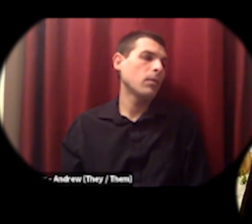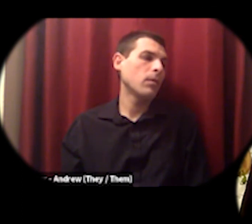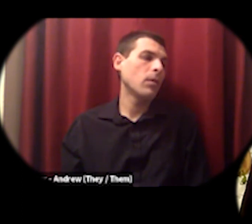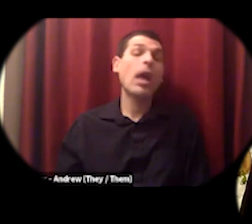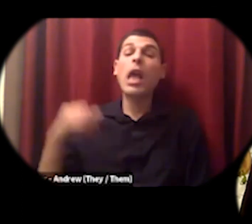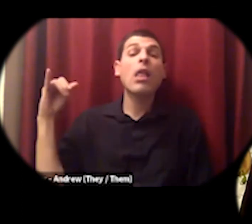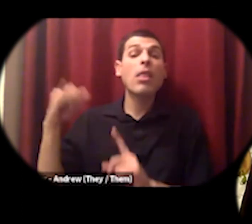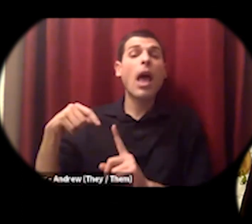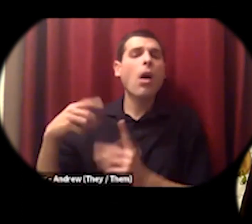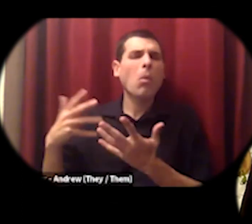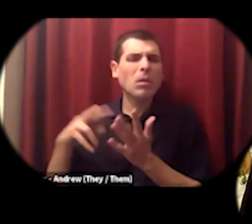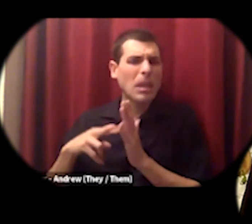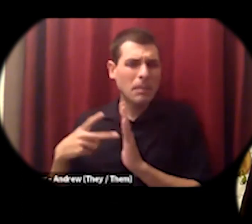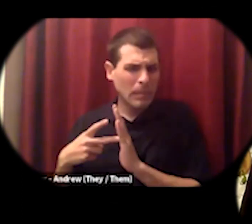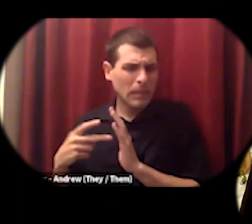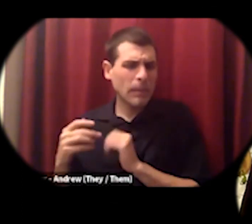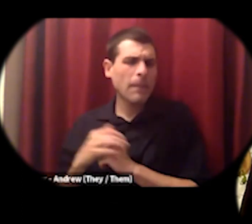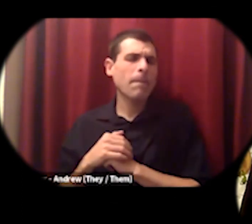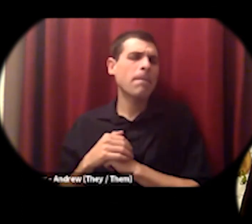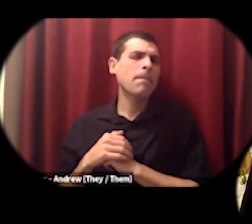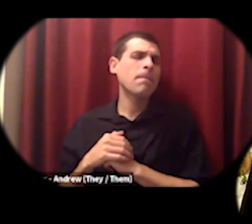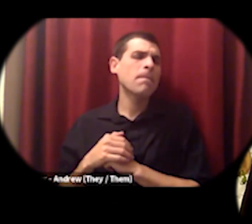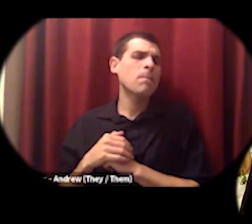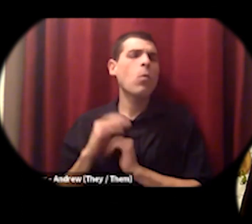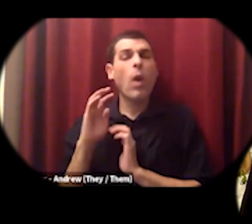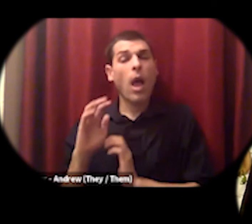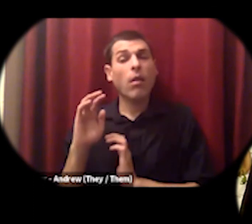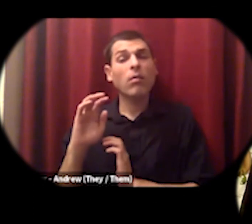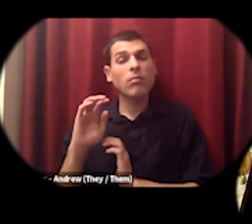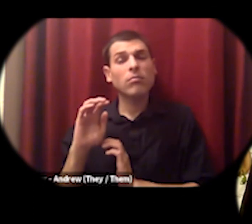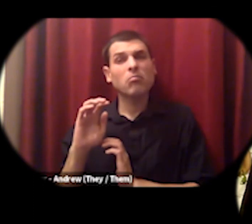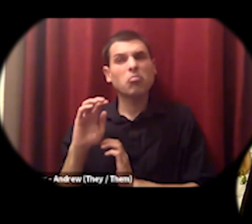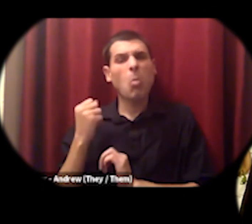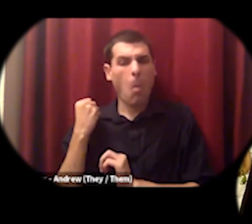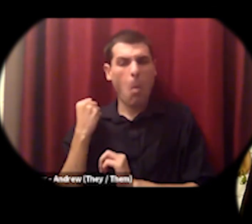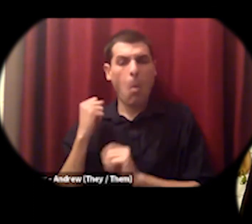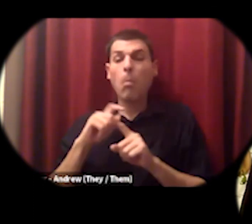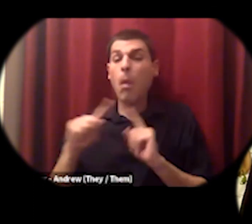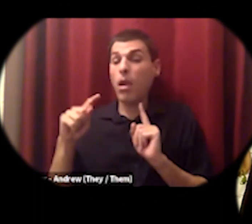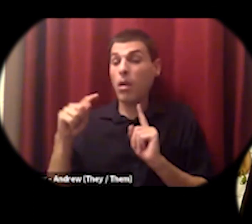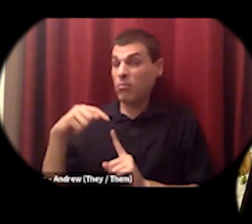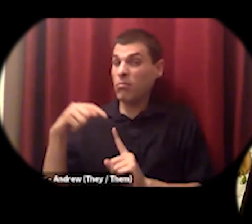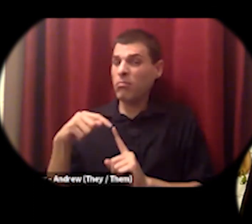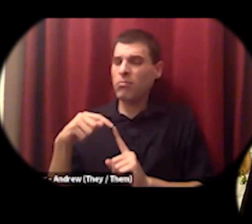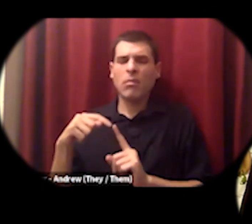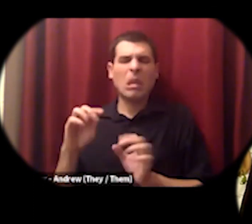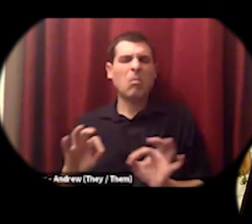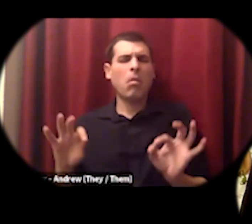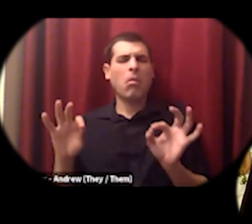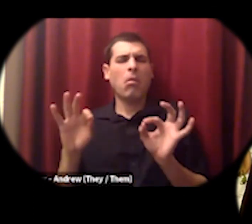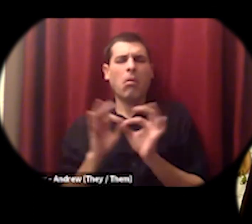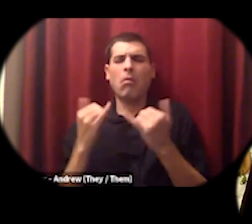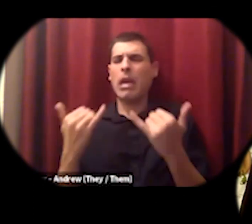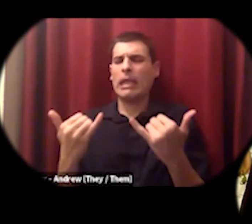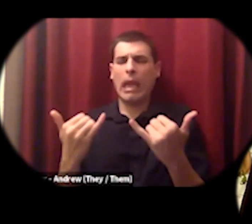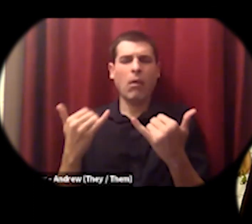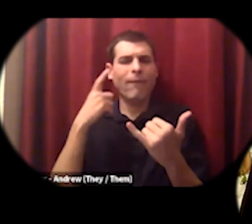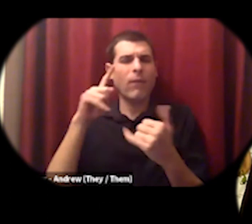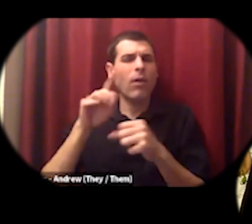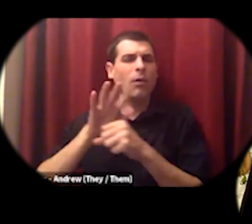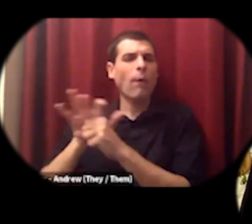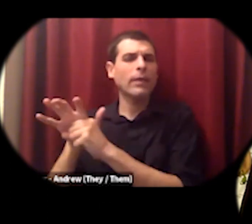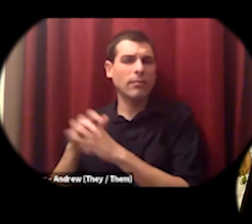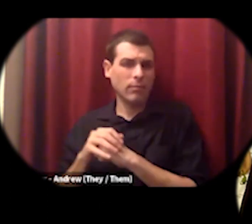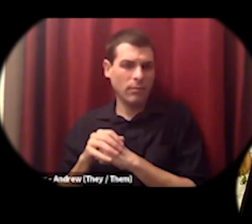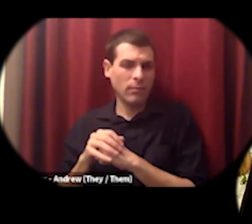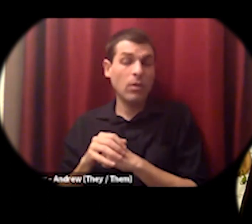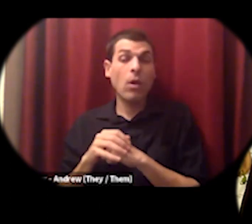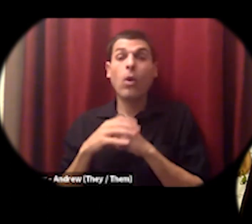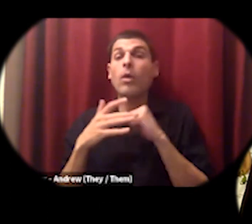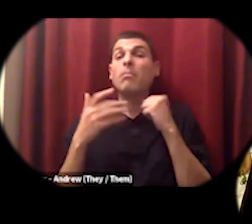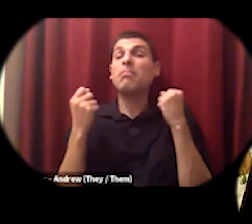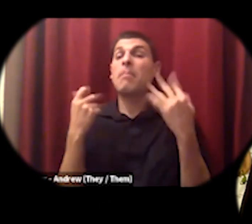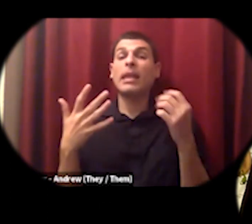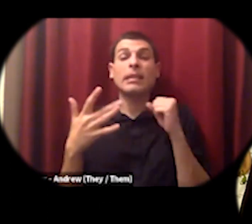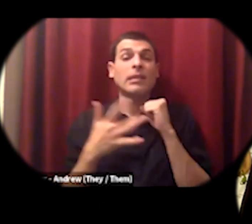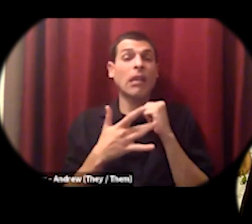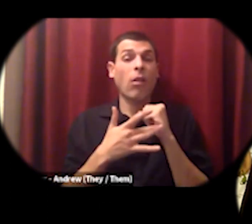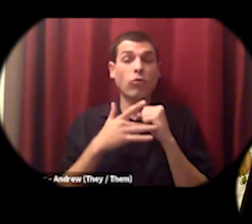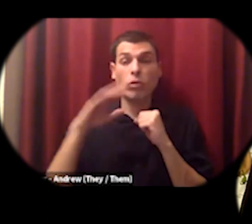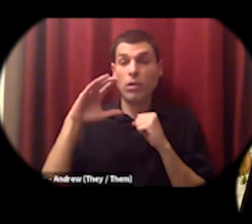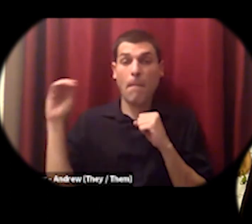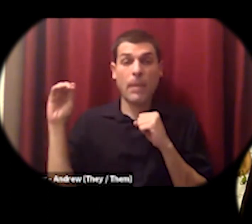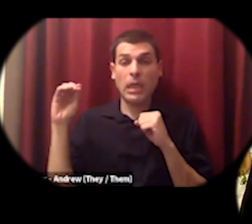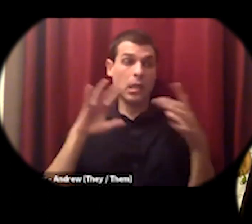as uh the covid crisis has been the scenario for tech companies to amass so much wealth that